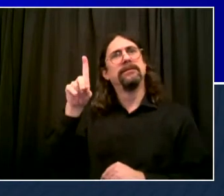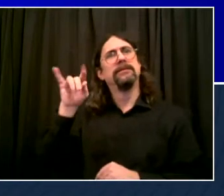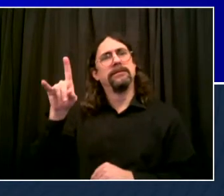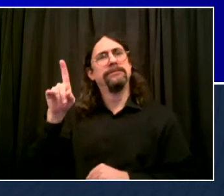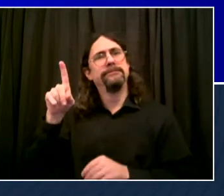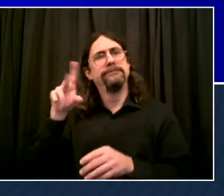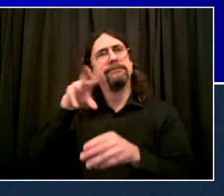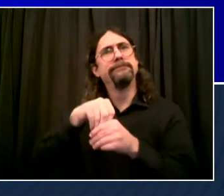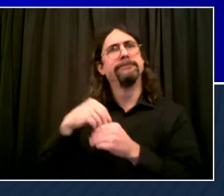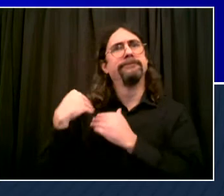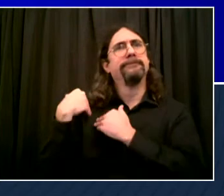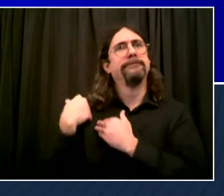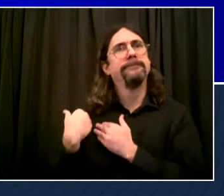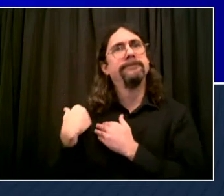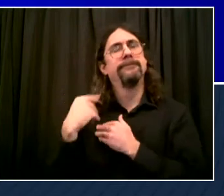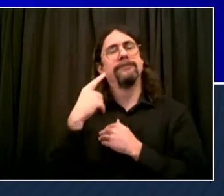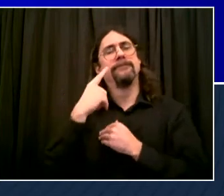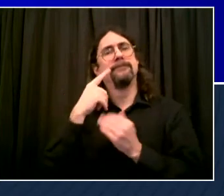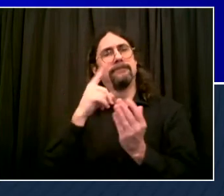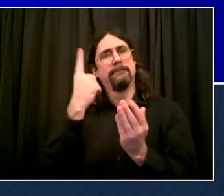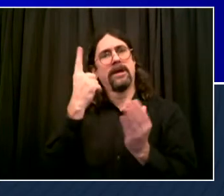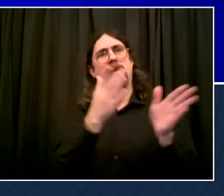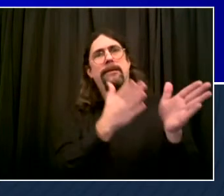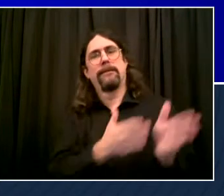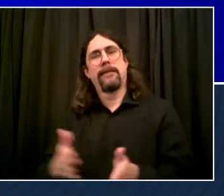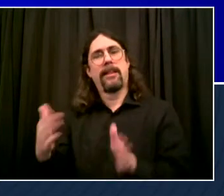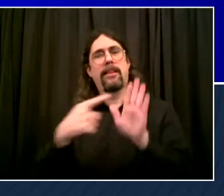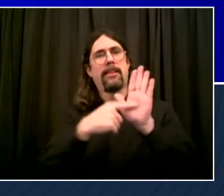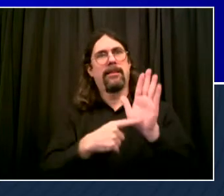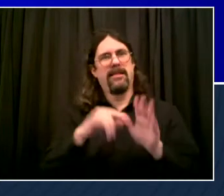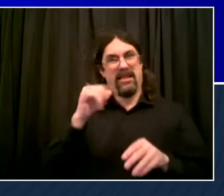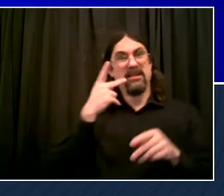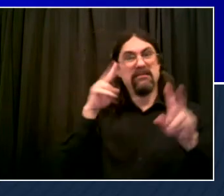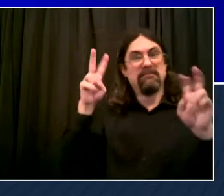AMONGST THE AMAZING THINGS THAT GEORGE DID WITH THE CREATION OF THE READY, WILLING G AND ABABE L INITIATIVE.